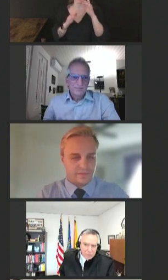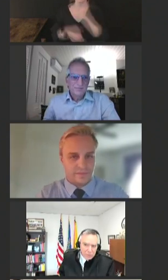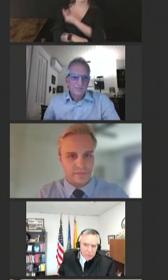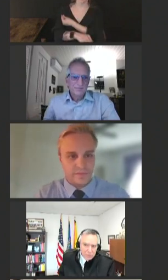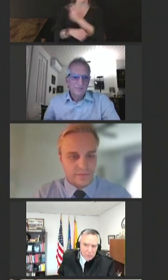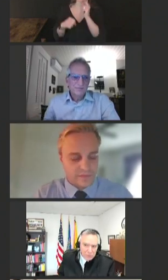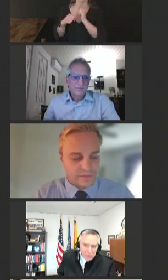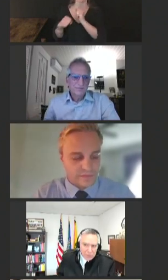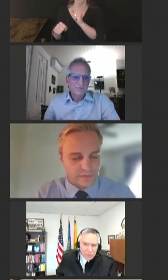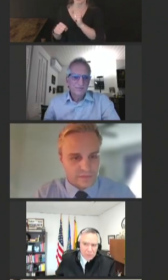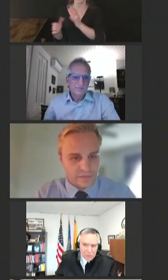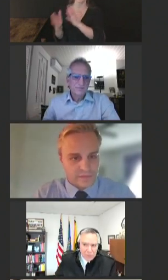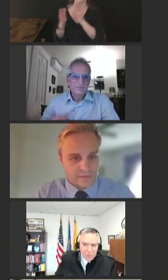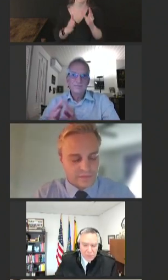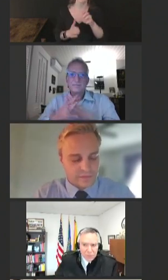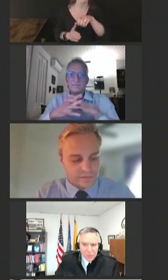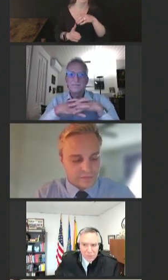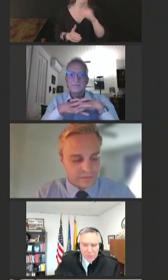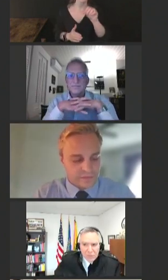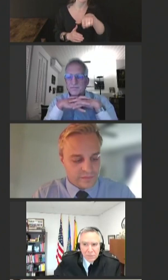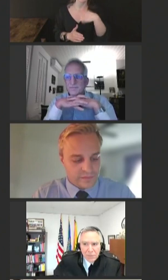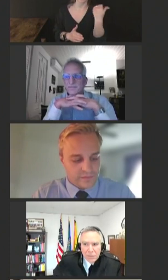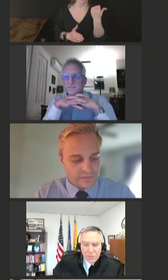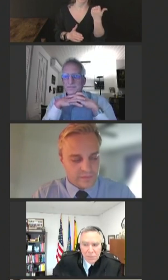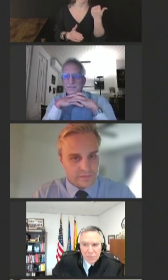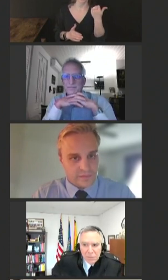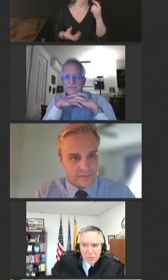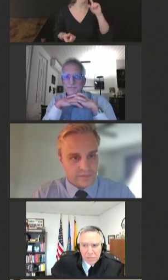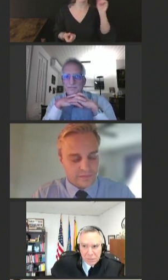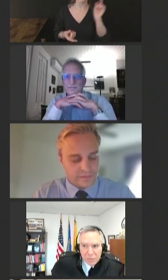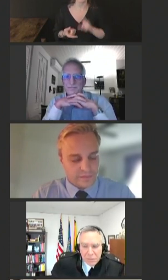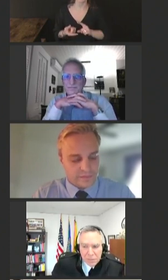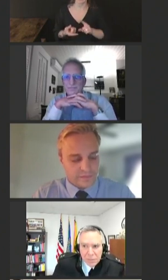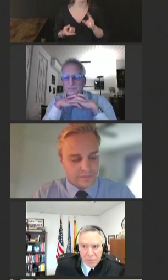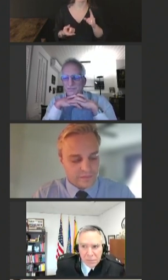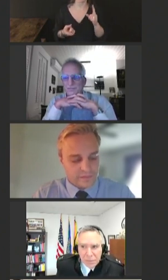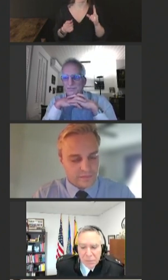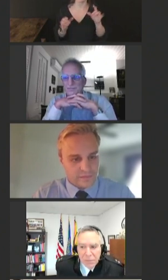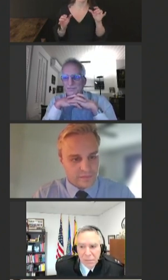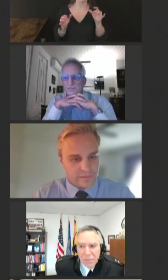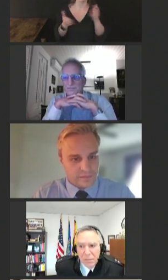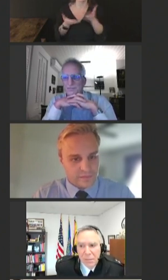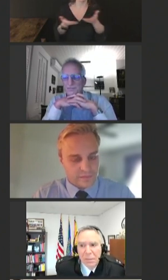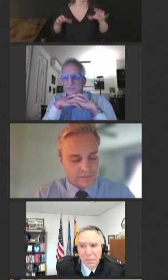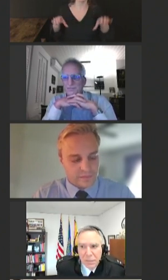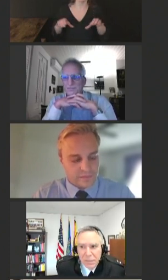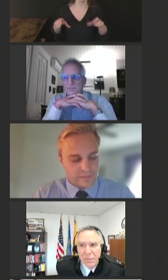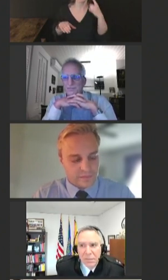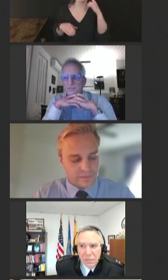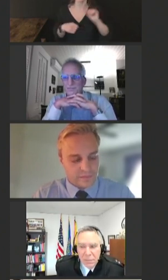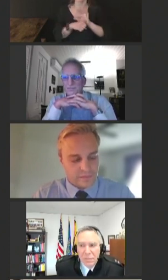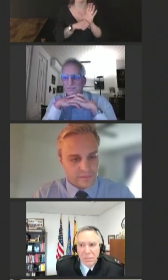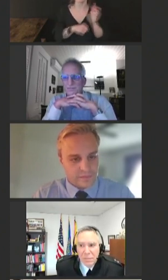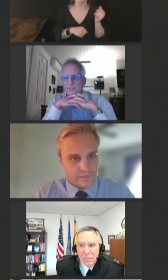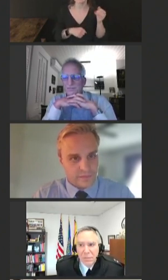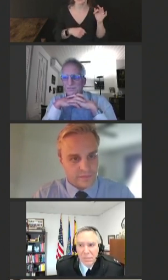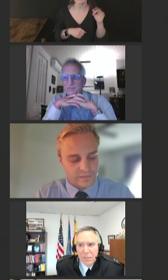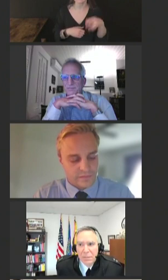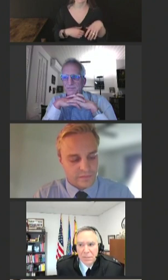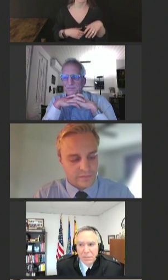and prevention measures for COVID-19. For example, currently, our thinking is driven primarily by